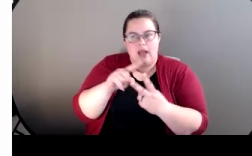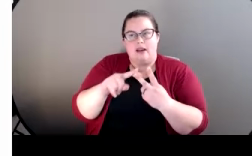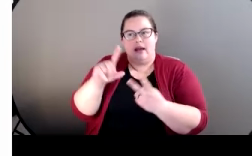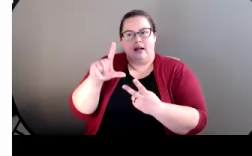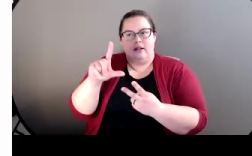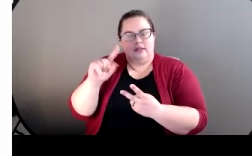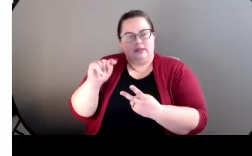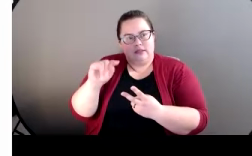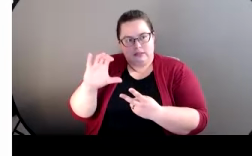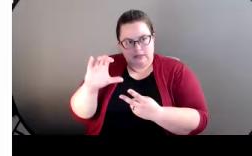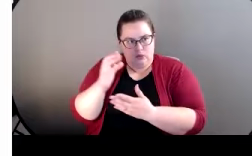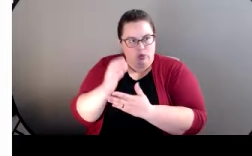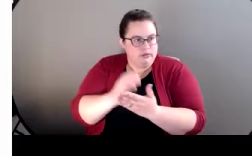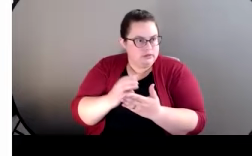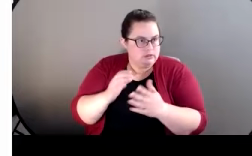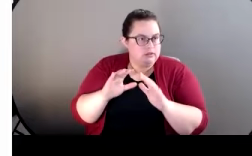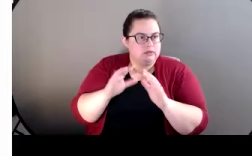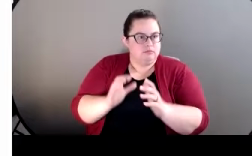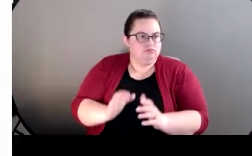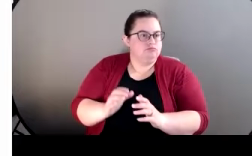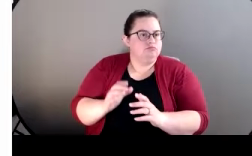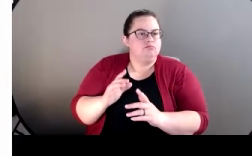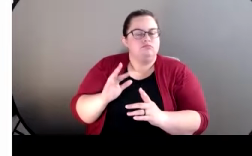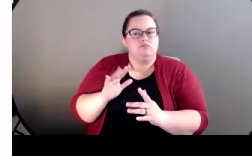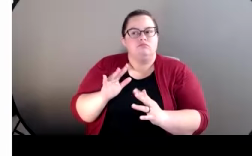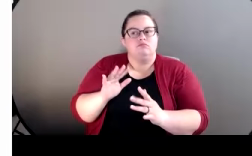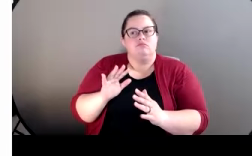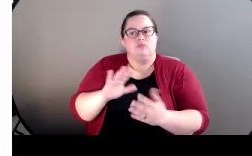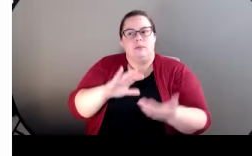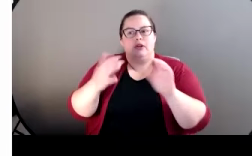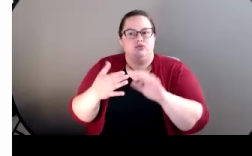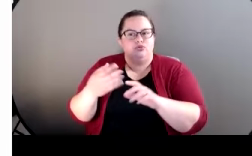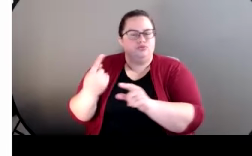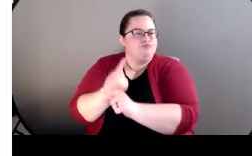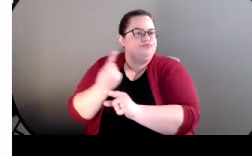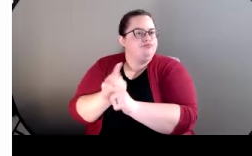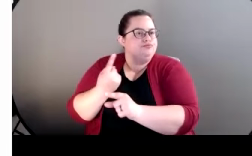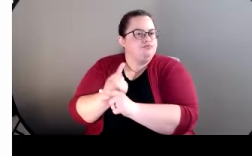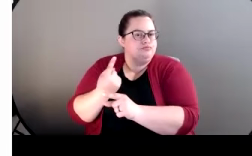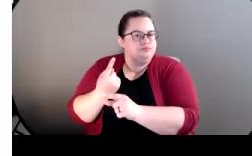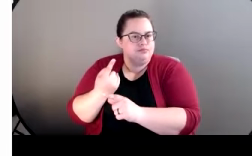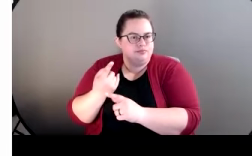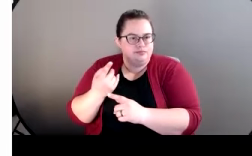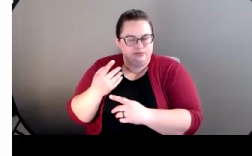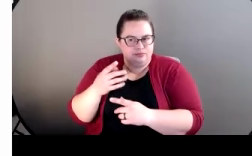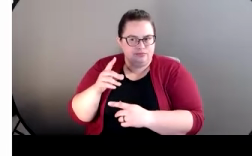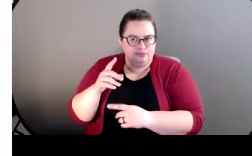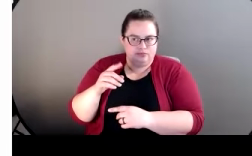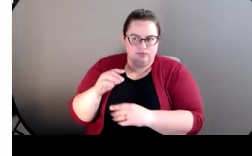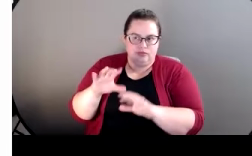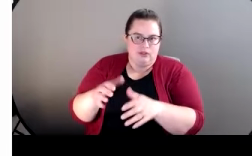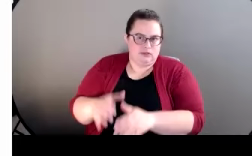versus traditional courses. So when we look at, you know, how all students